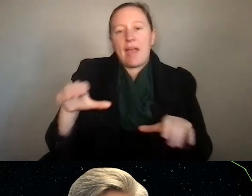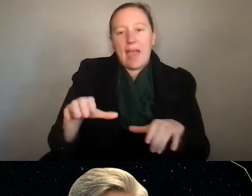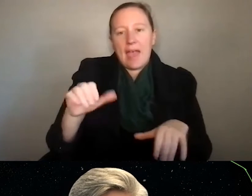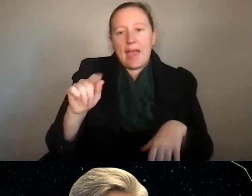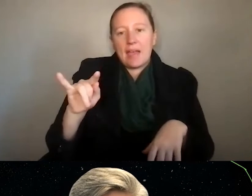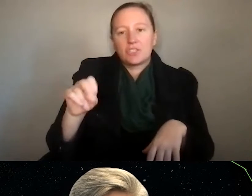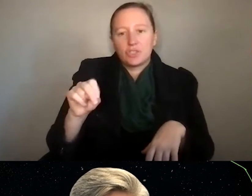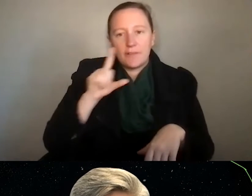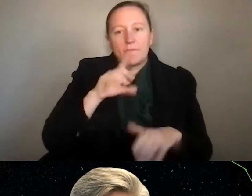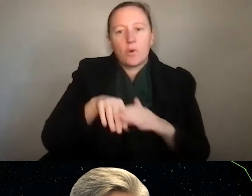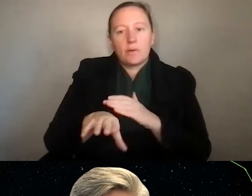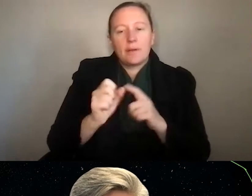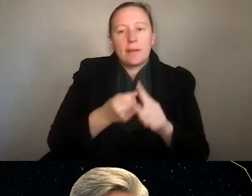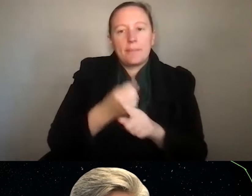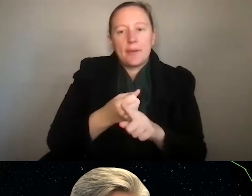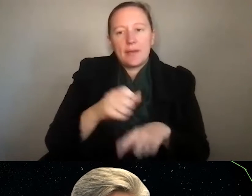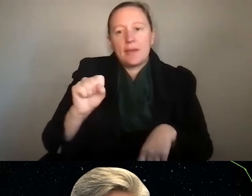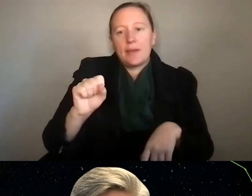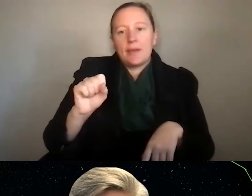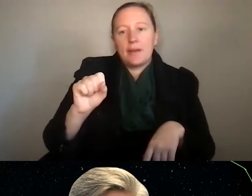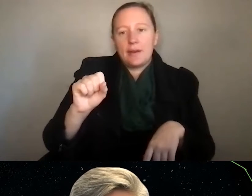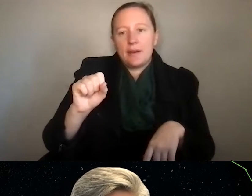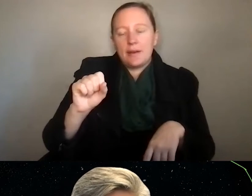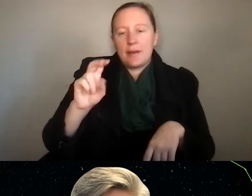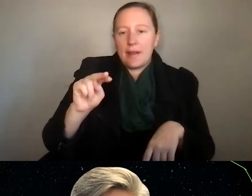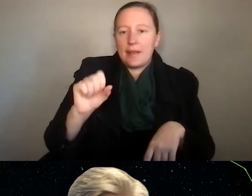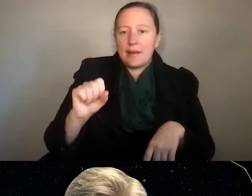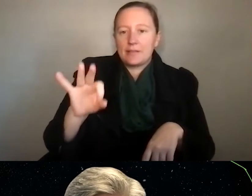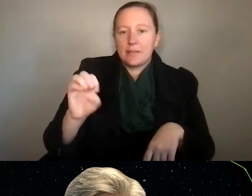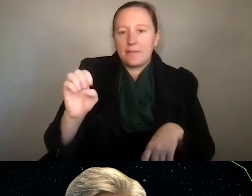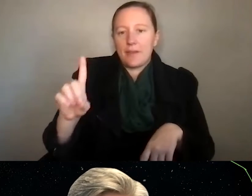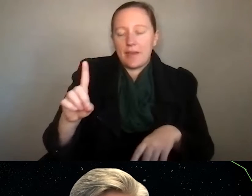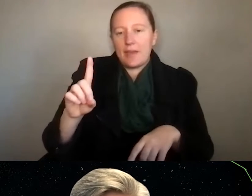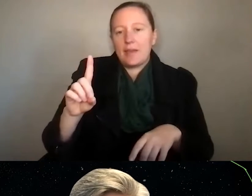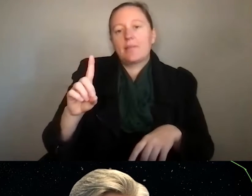the STEM Education Directorate programs?